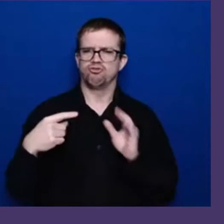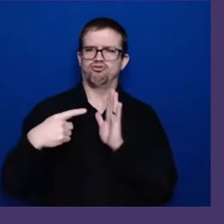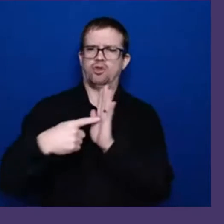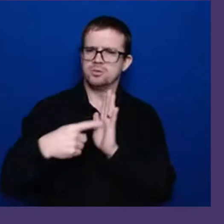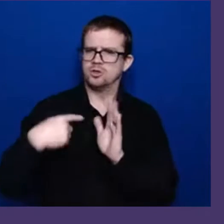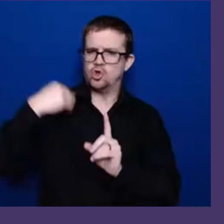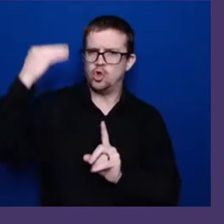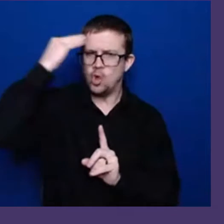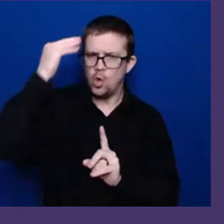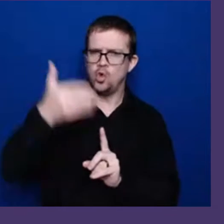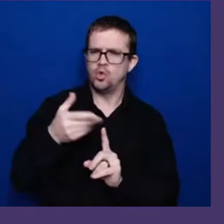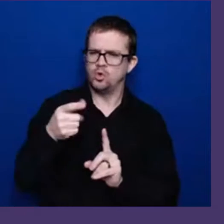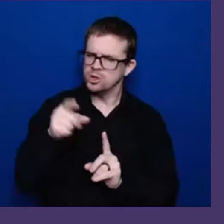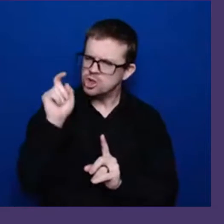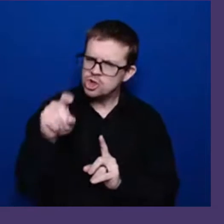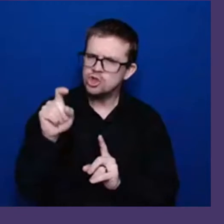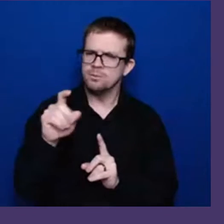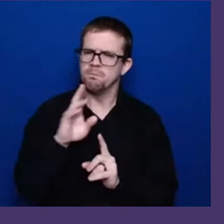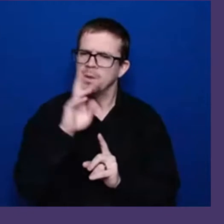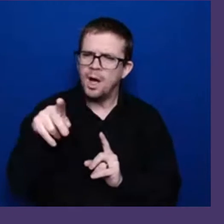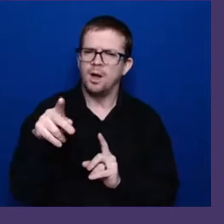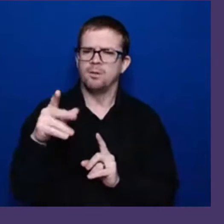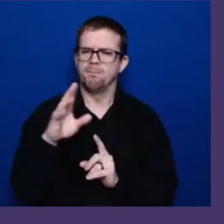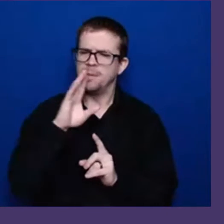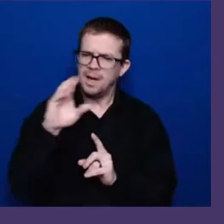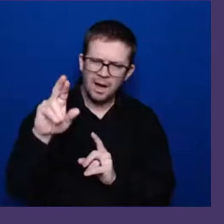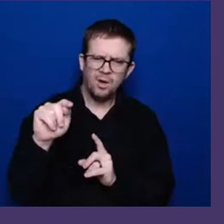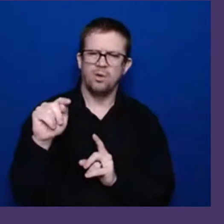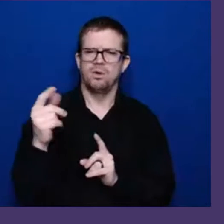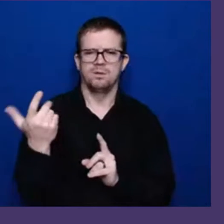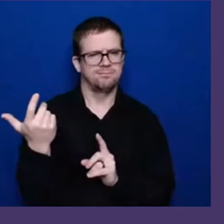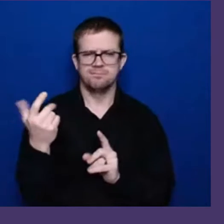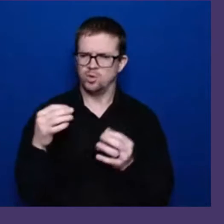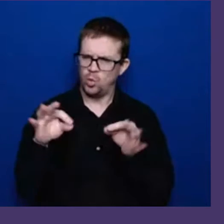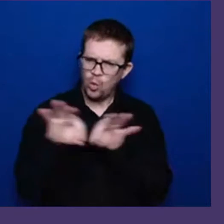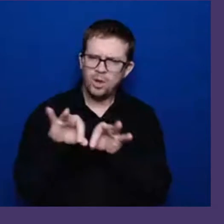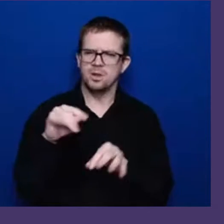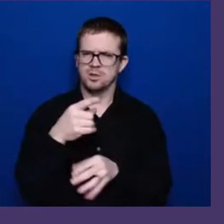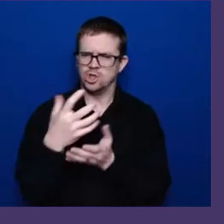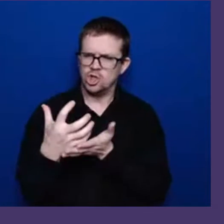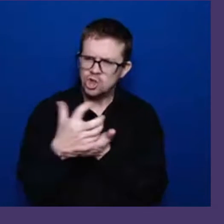You are worthy and deserving. I think it becomes so fundamental that we are telling